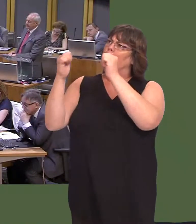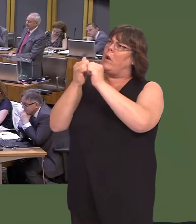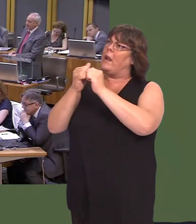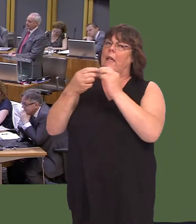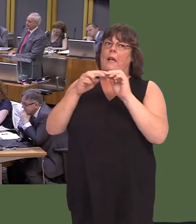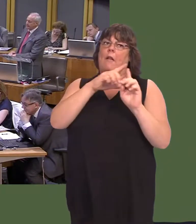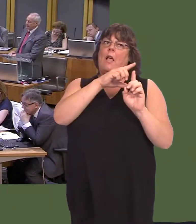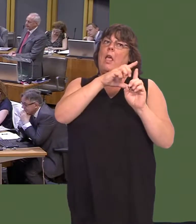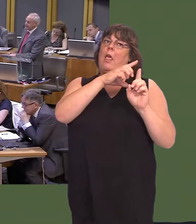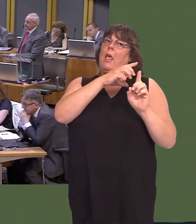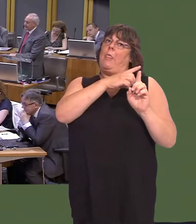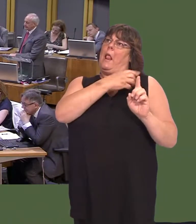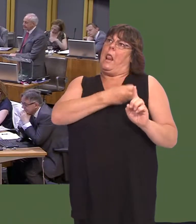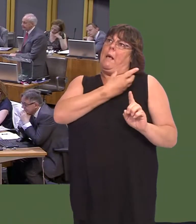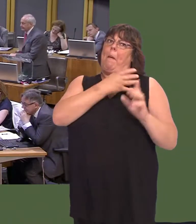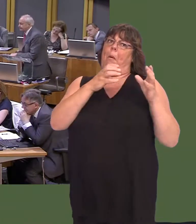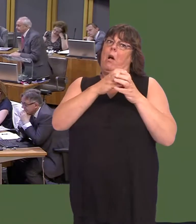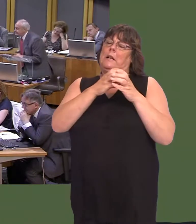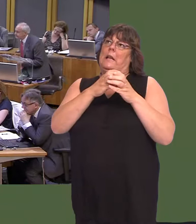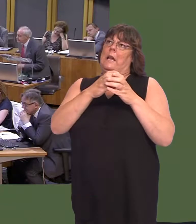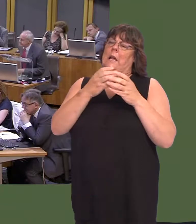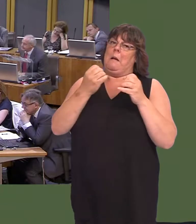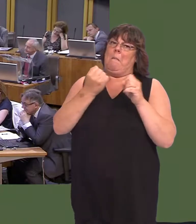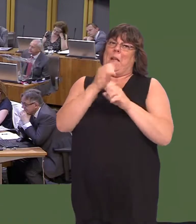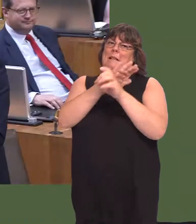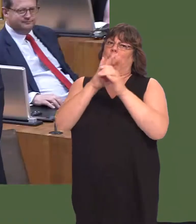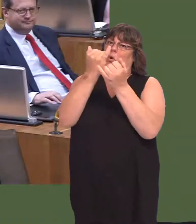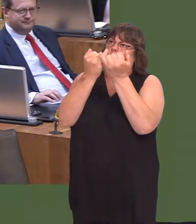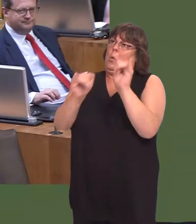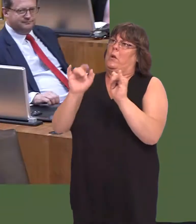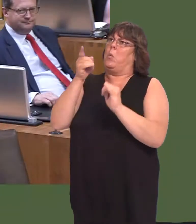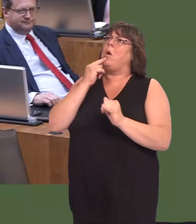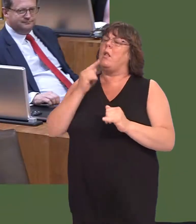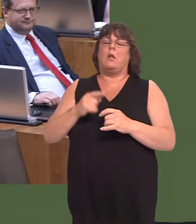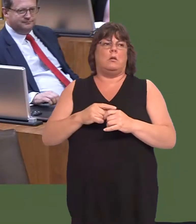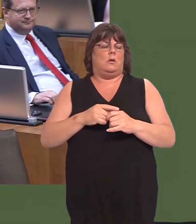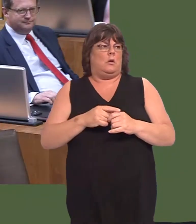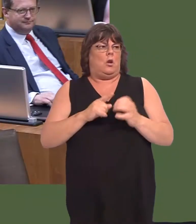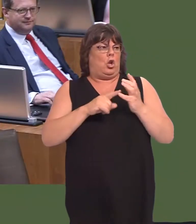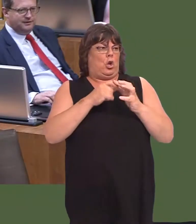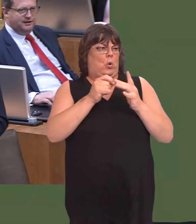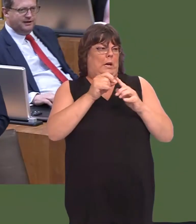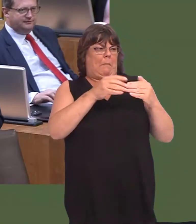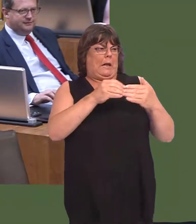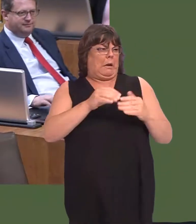Party were to perpetuate this kind of rhetoric? Carwyn Jones: Iím afraid that the leader of UKIP exposes a complete lack of humanity, I have to say.